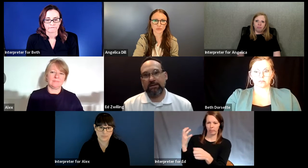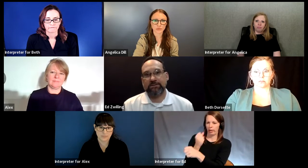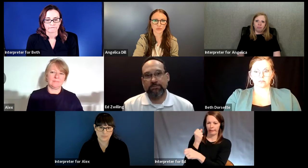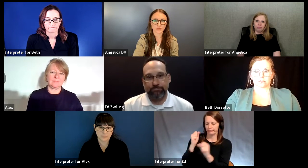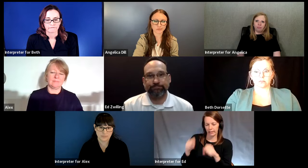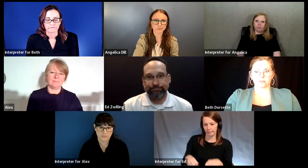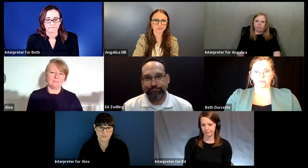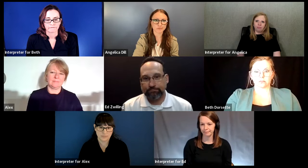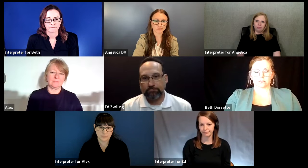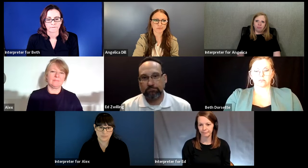the case.